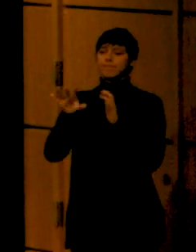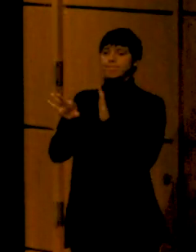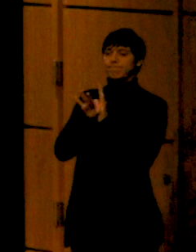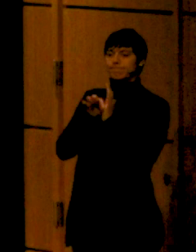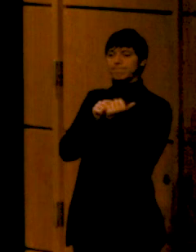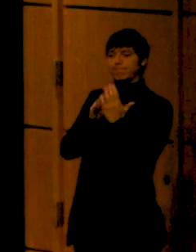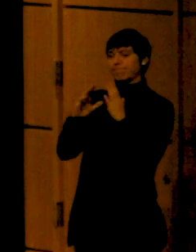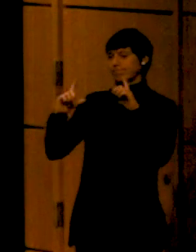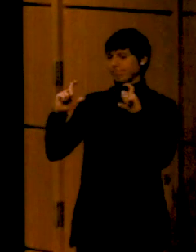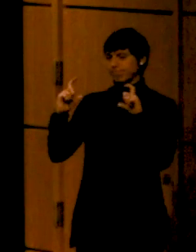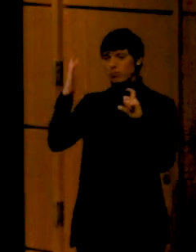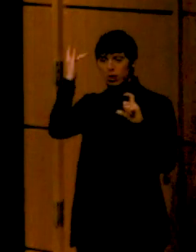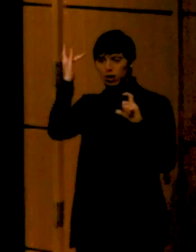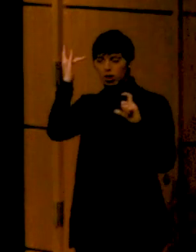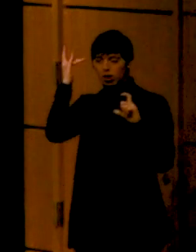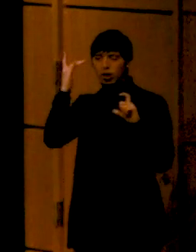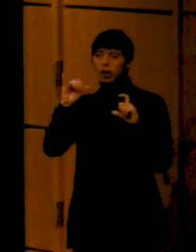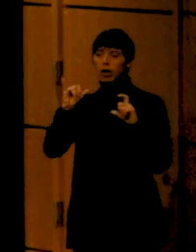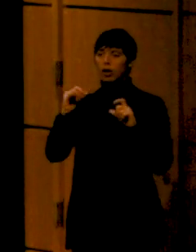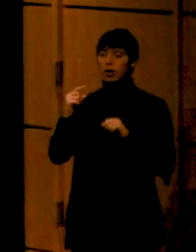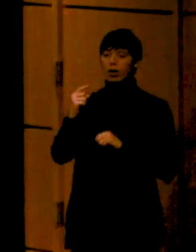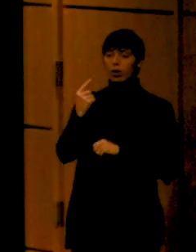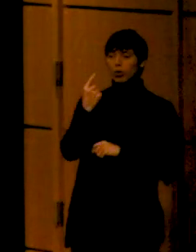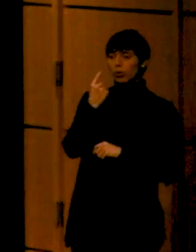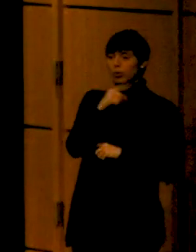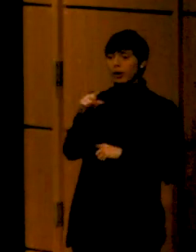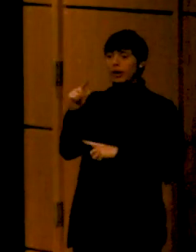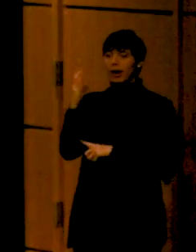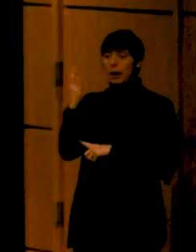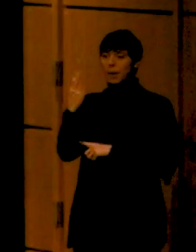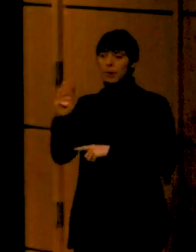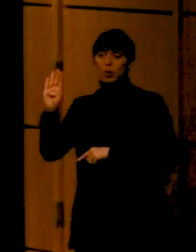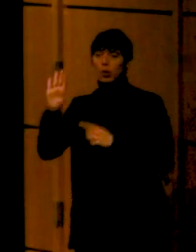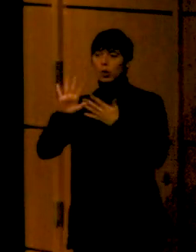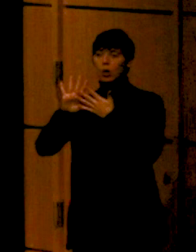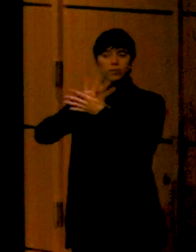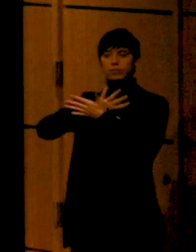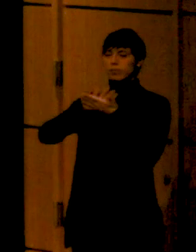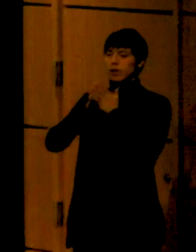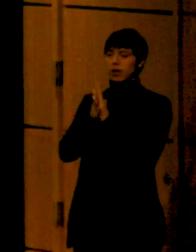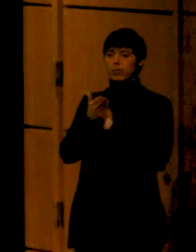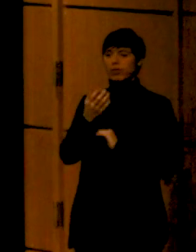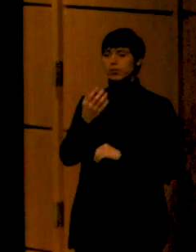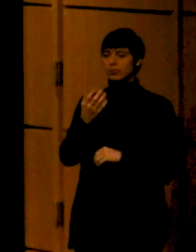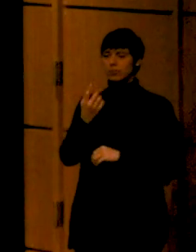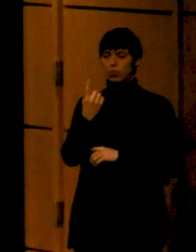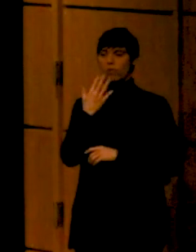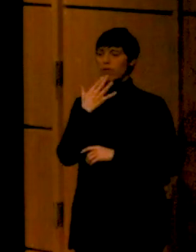the lush green and blue of the landscape became monochrome after the eruption.